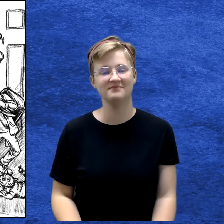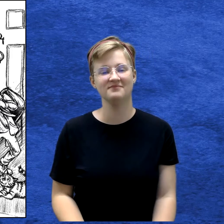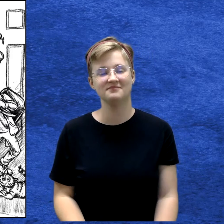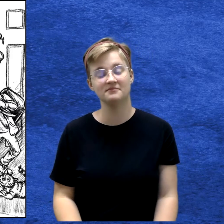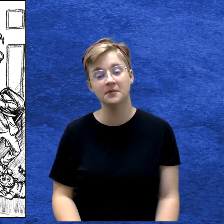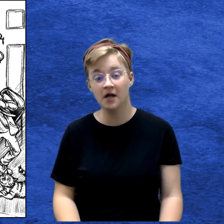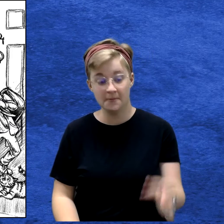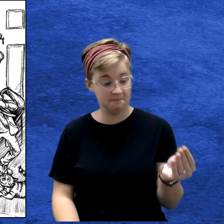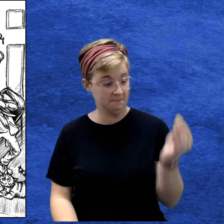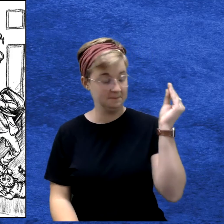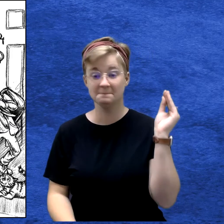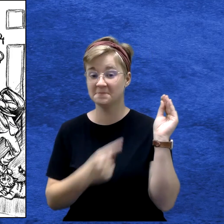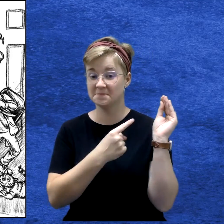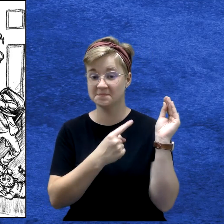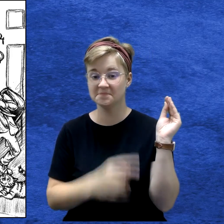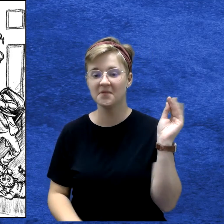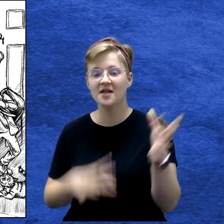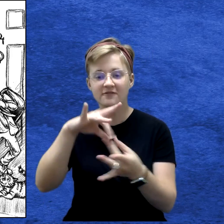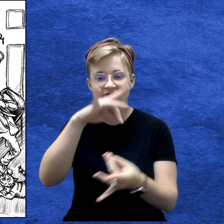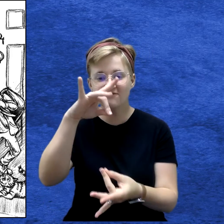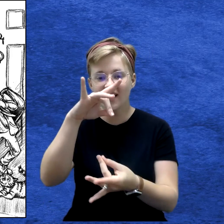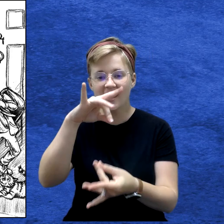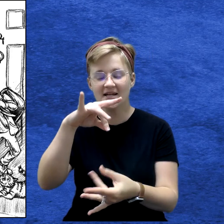She held up a copy of The Phantom in the Pharmacy.